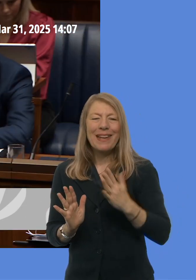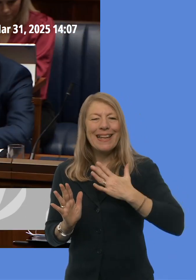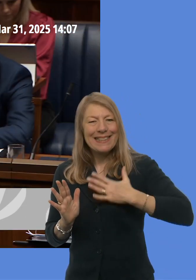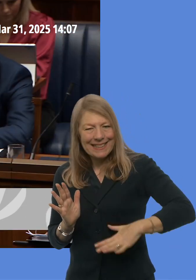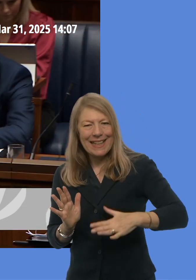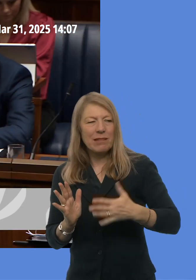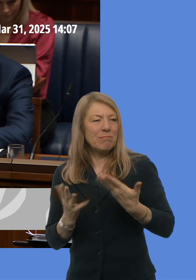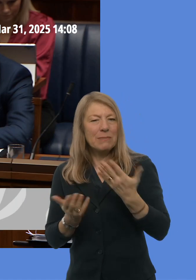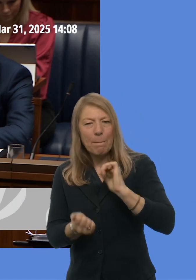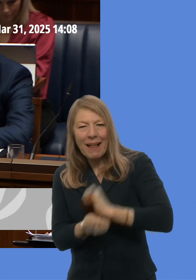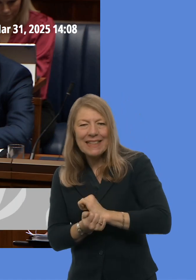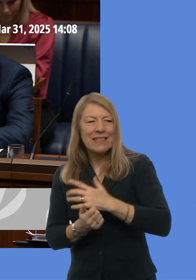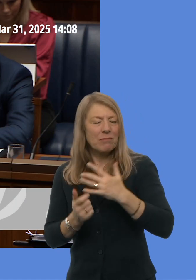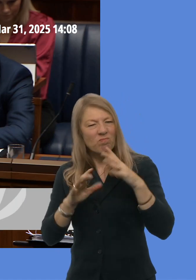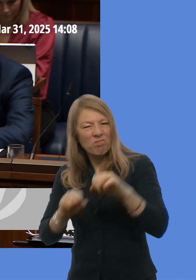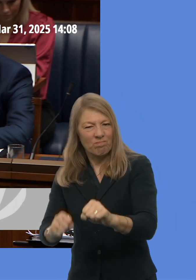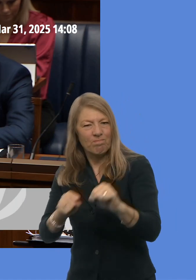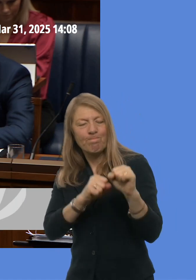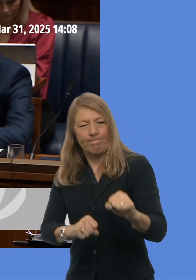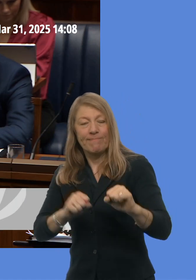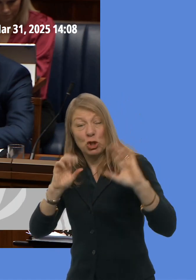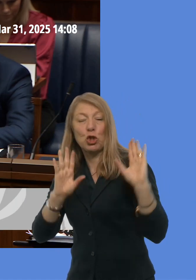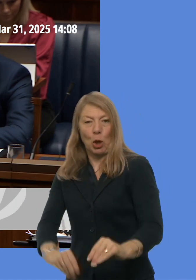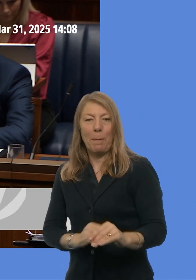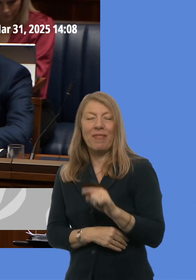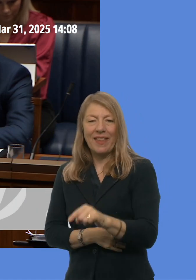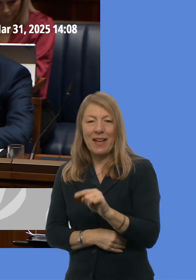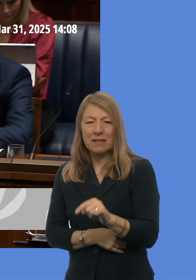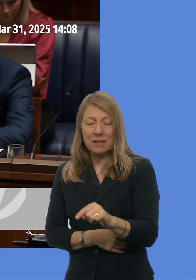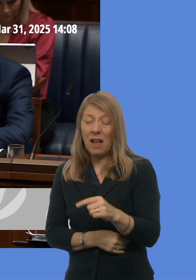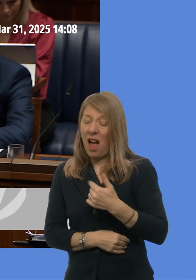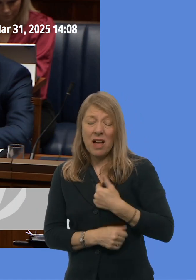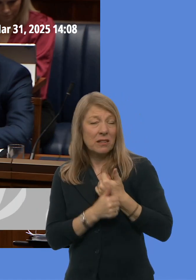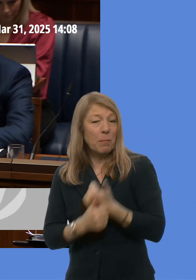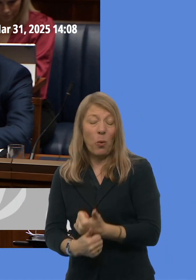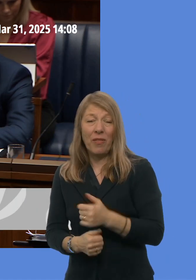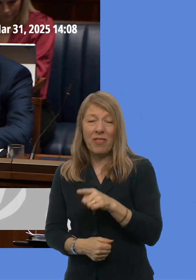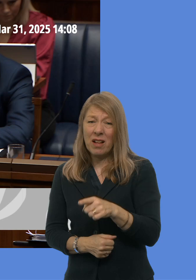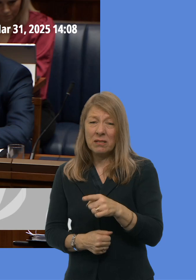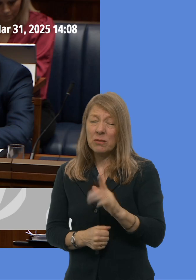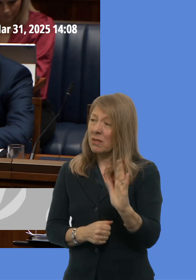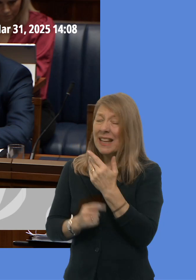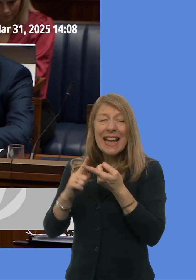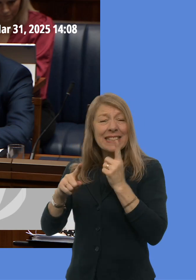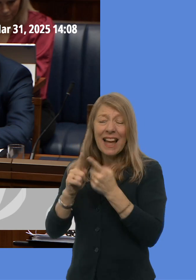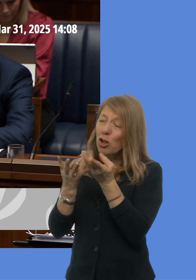They have my full support in doing so and, indeed, I believe they have the full support of all the Executive Members and parties to do so.